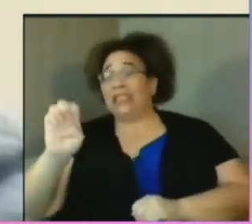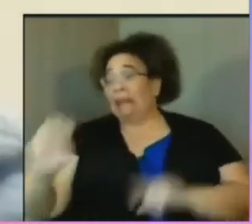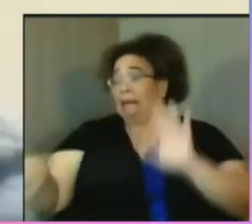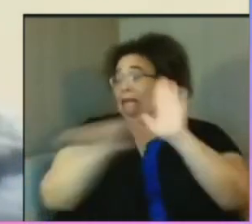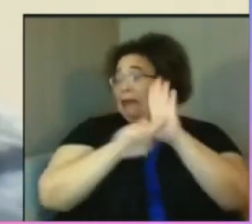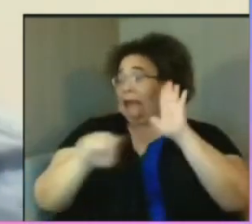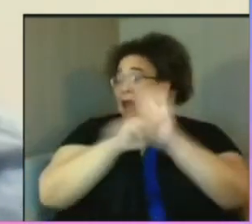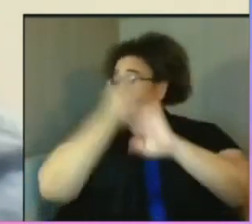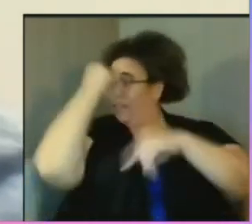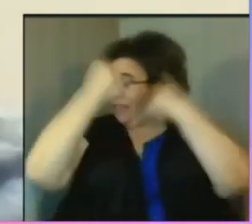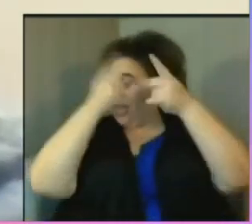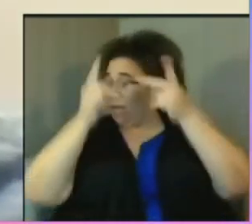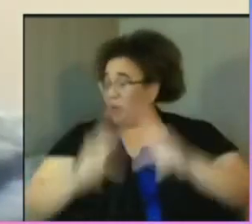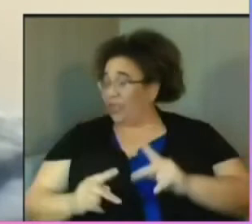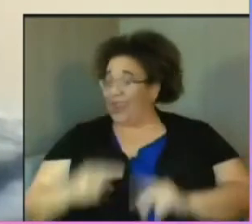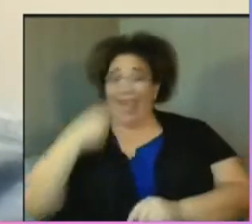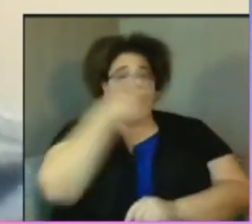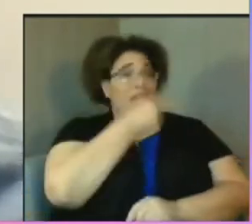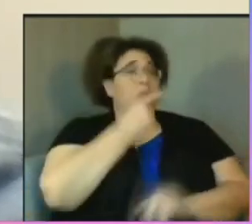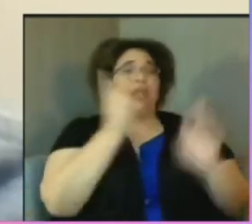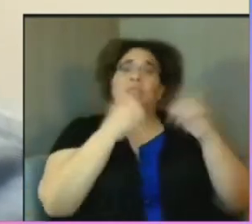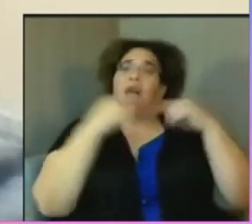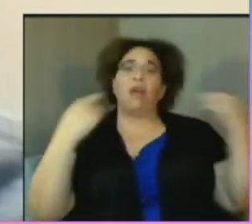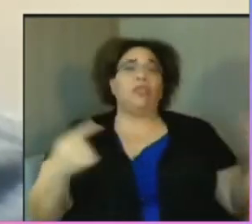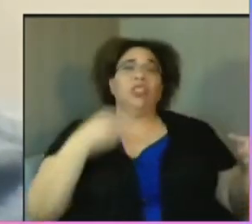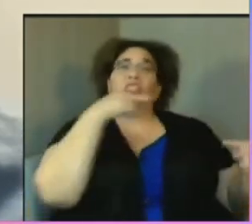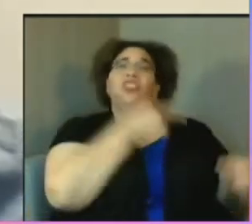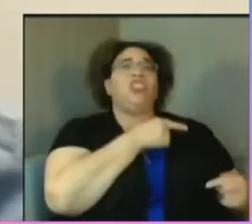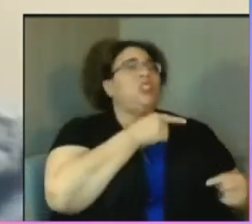and she was such a counterpoint to my energy